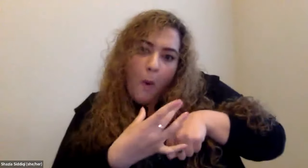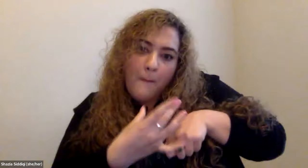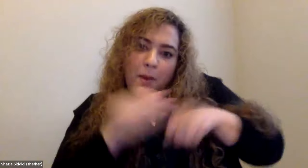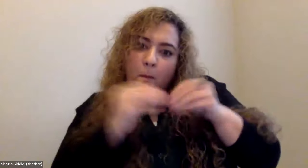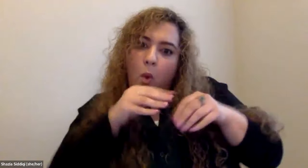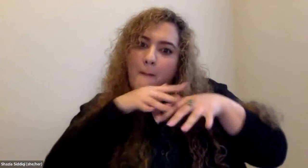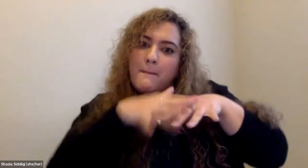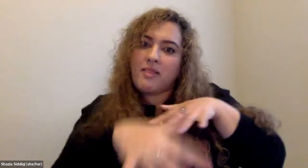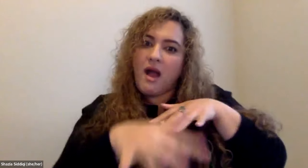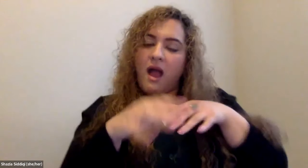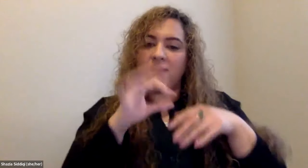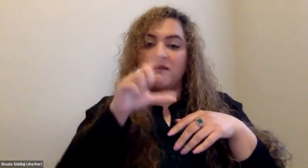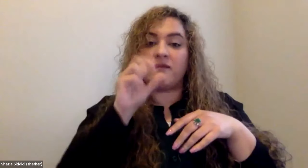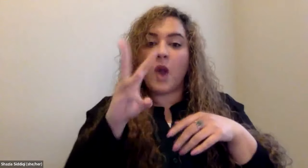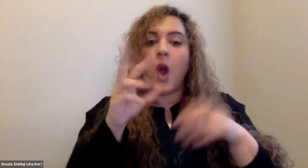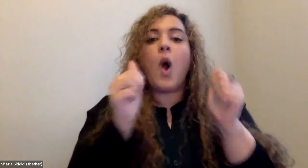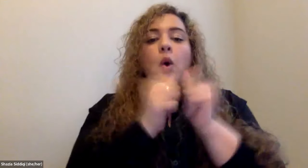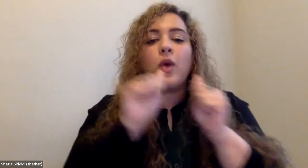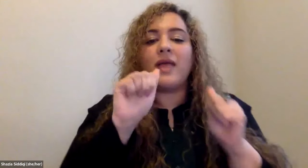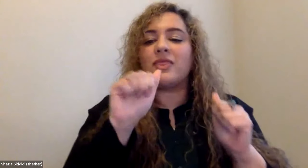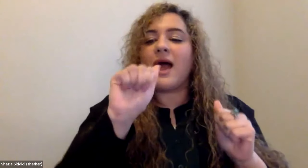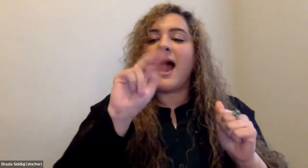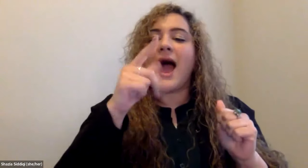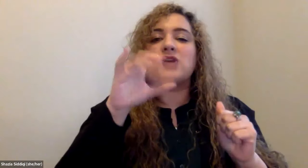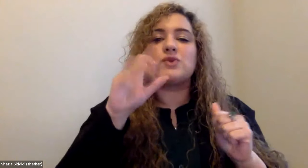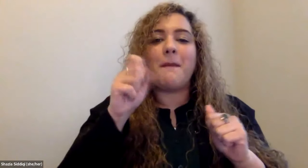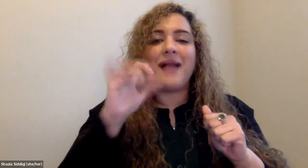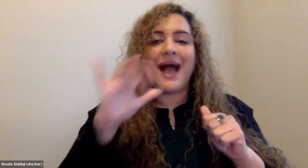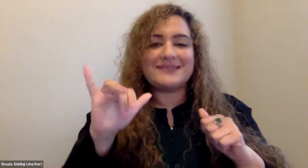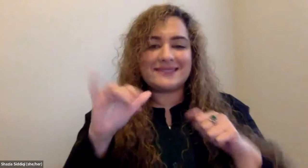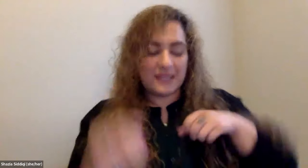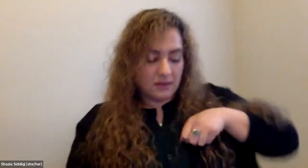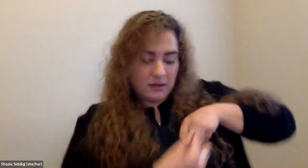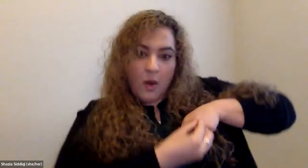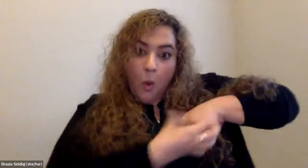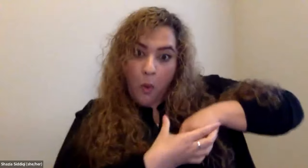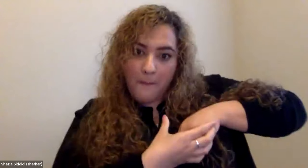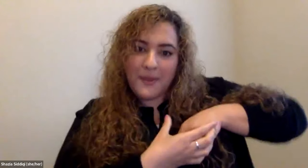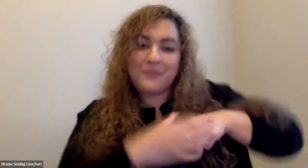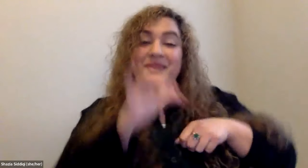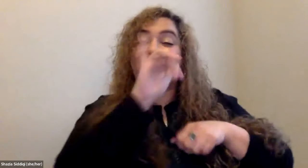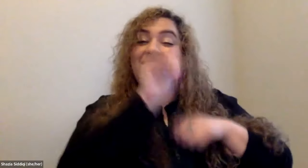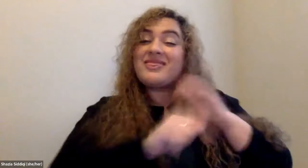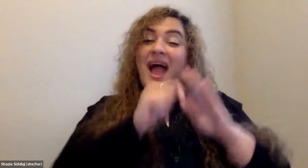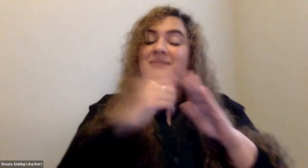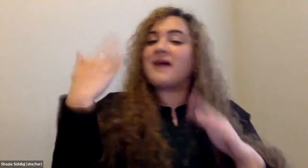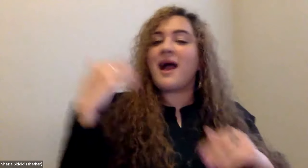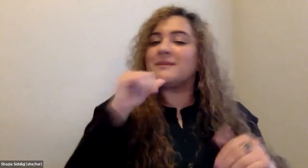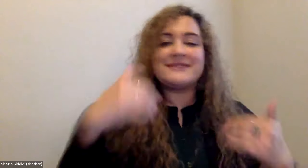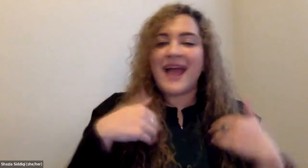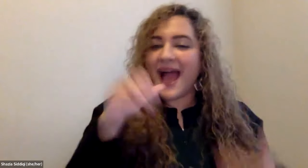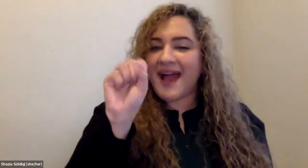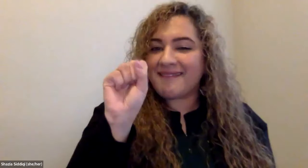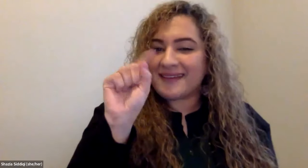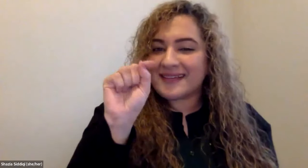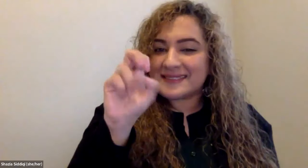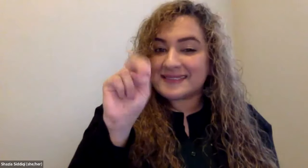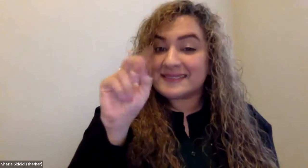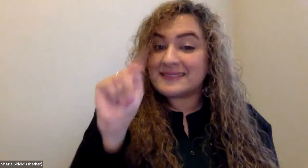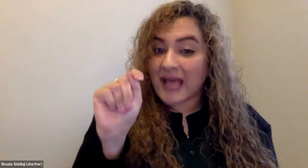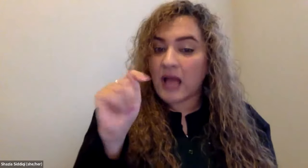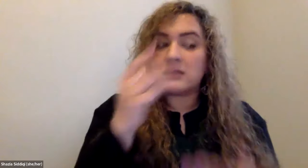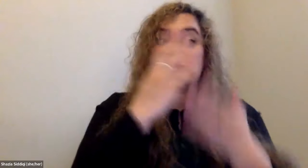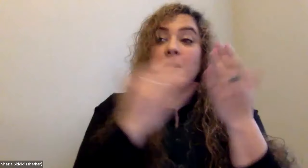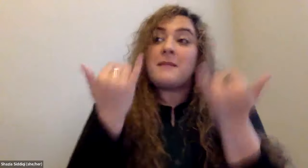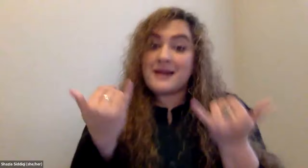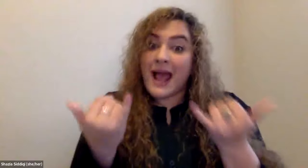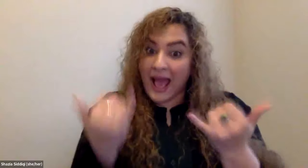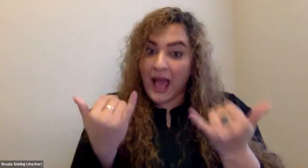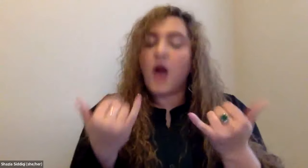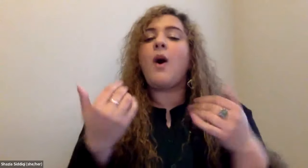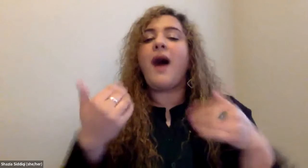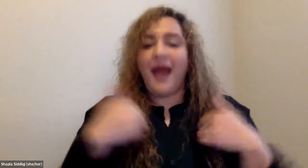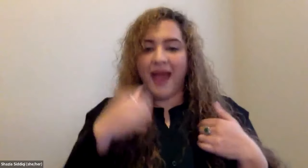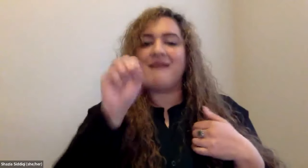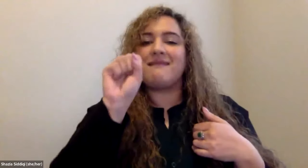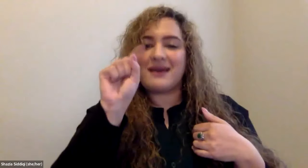Cristine Saunders: So they tried to go in with a balloon to open that block up so that the flow of the blood would be better so once that opened up at the time they didn't have what's called a stent, which is what they would use now.